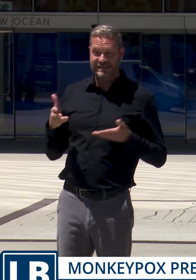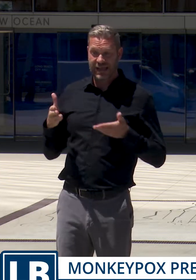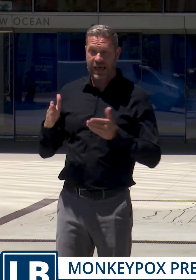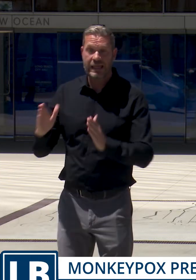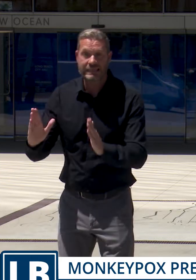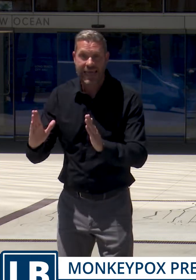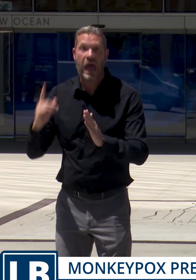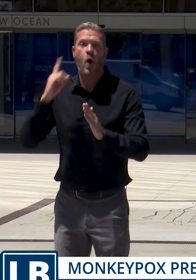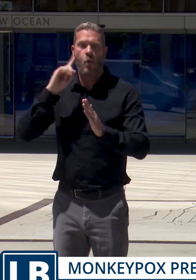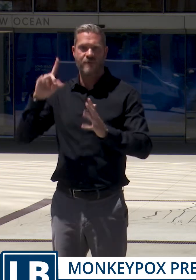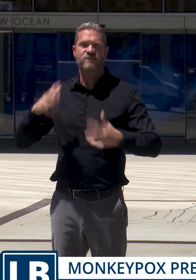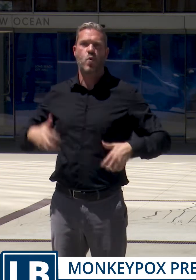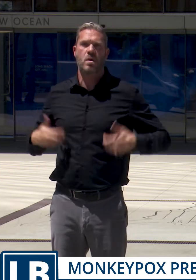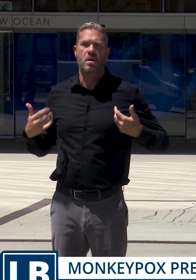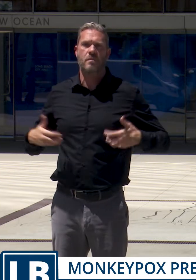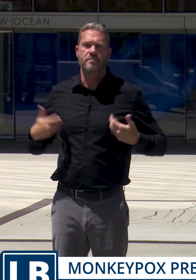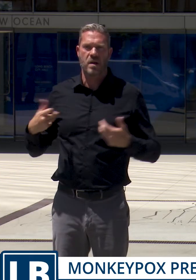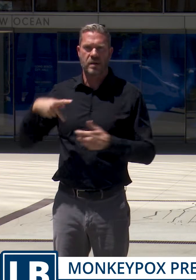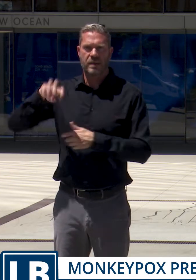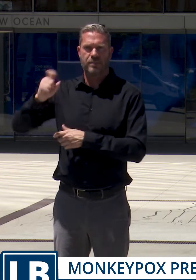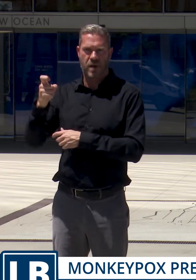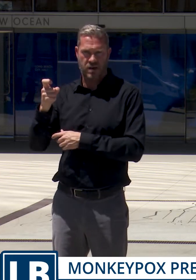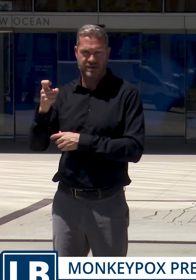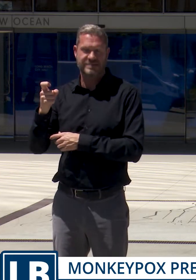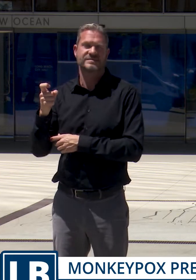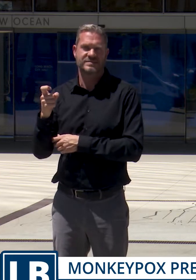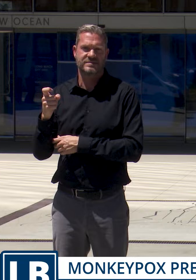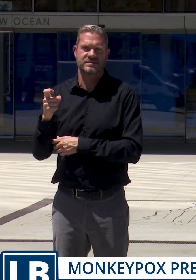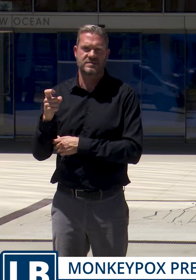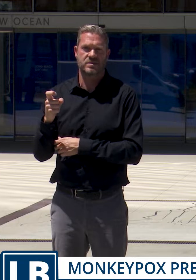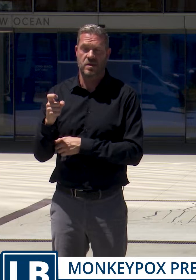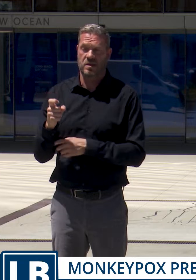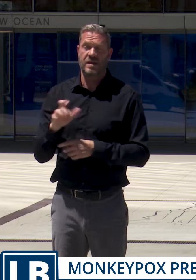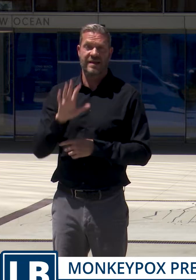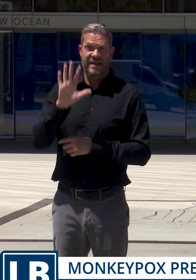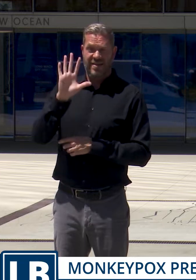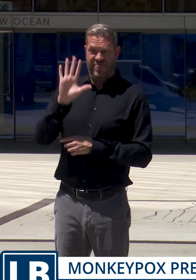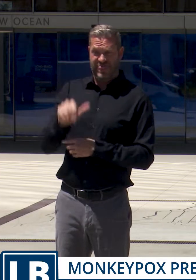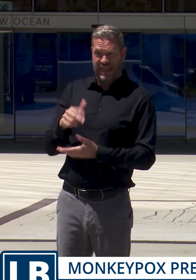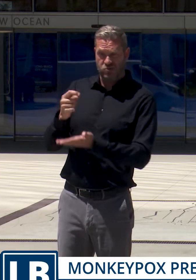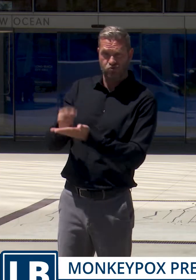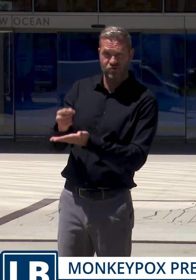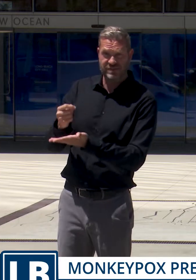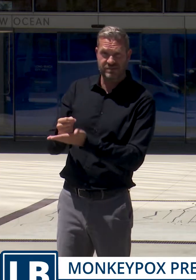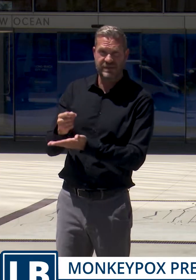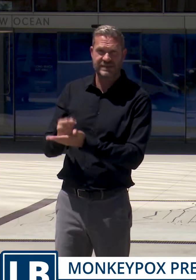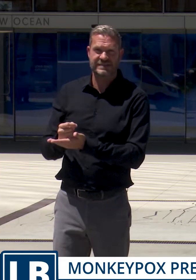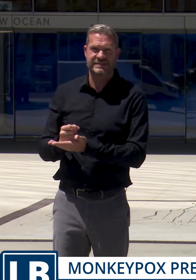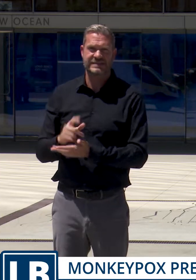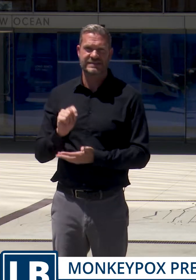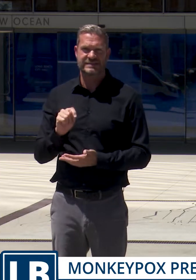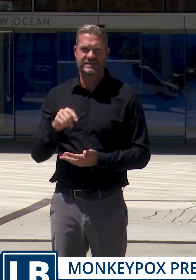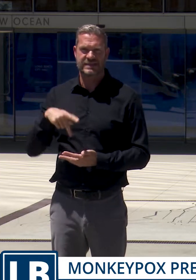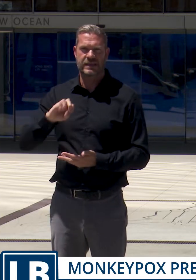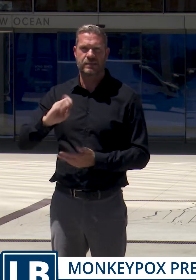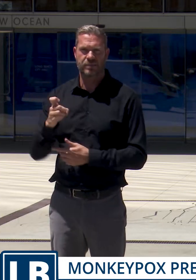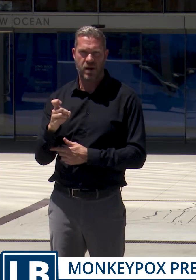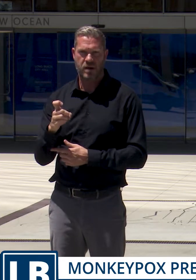outbreak from the information available about this treatment tpox may shorten the duration of illness